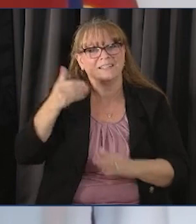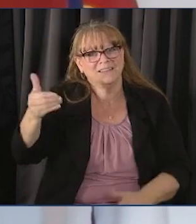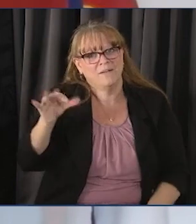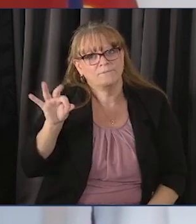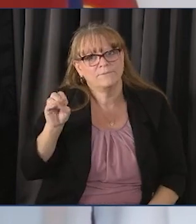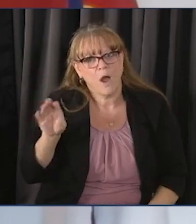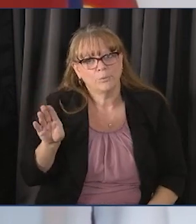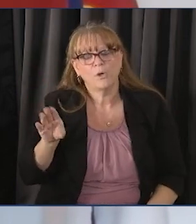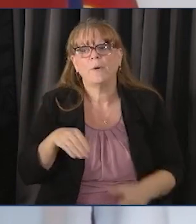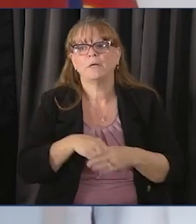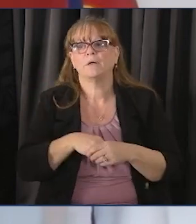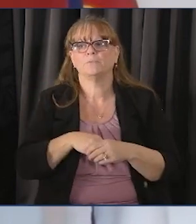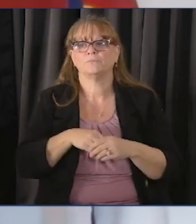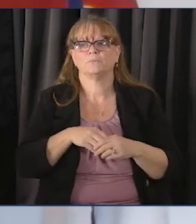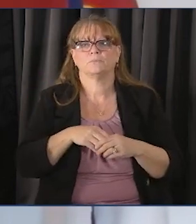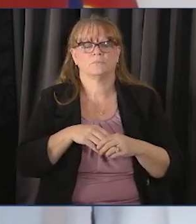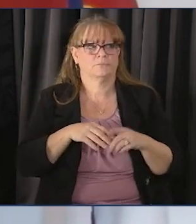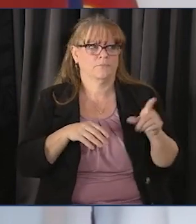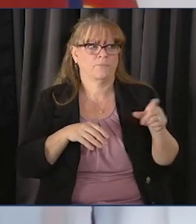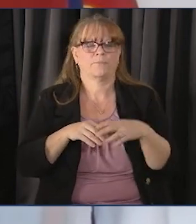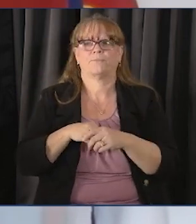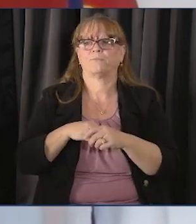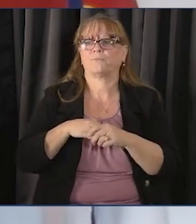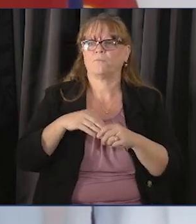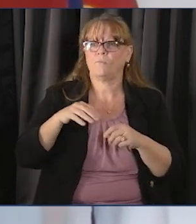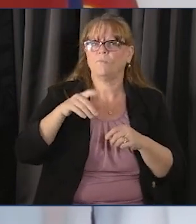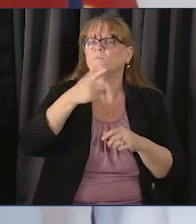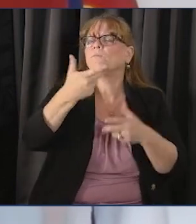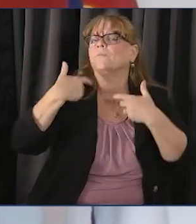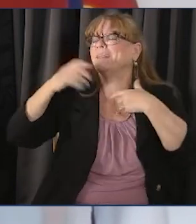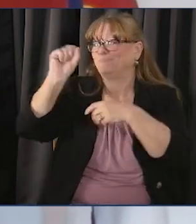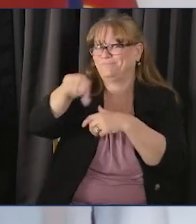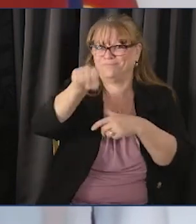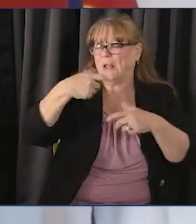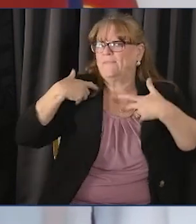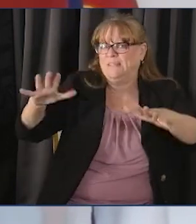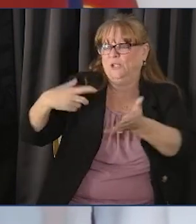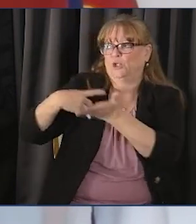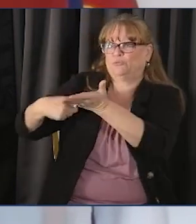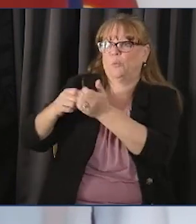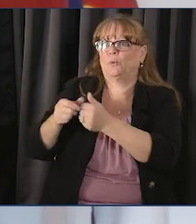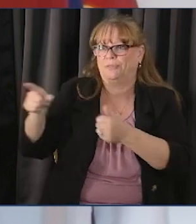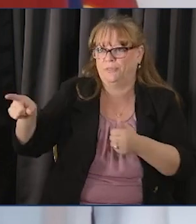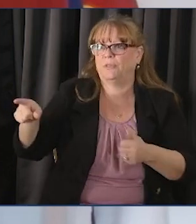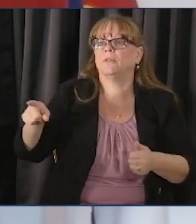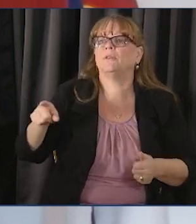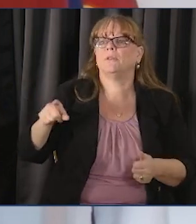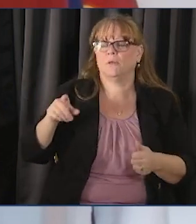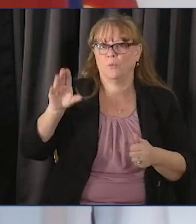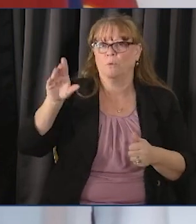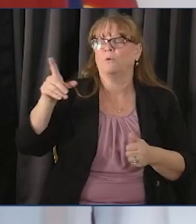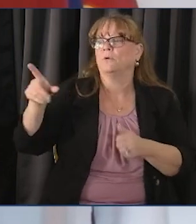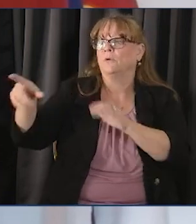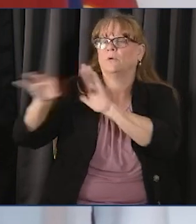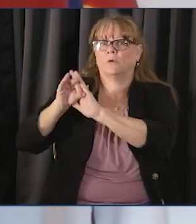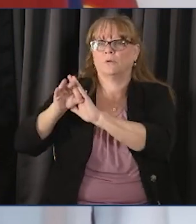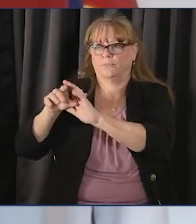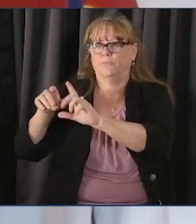our sovereignty sovereign relationship with both tribes that hold land in our state.